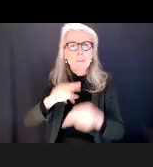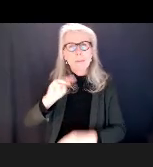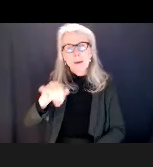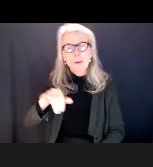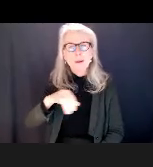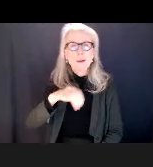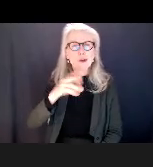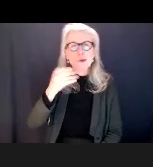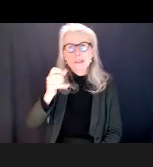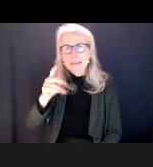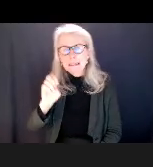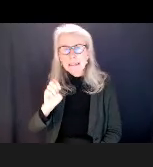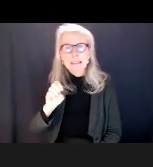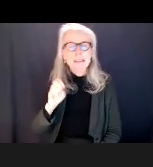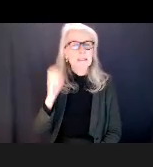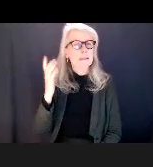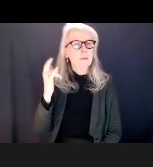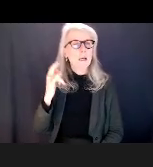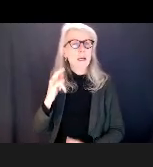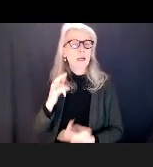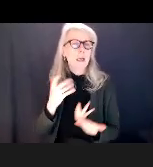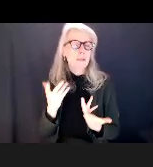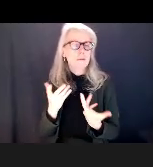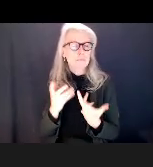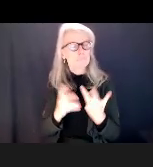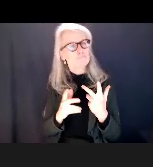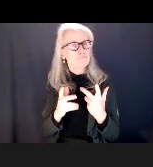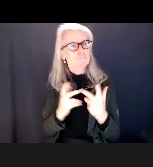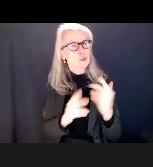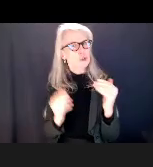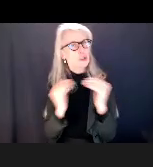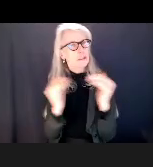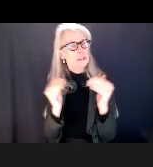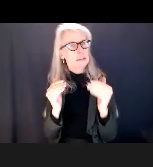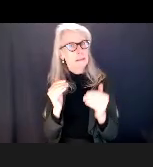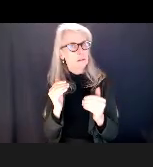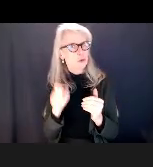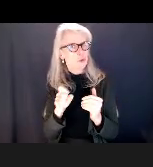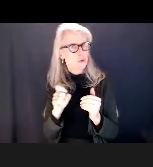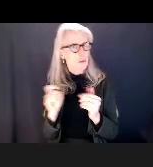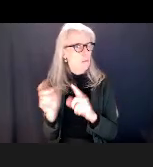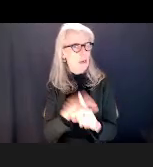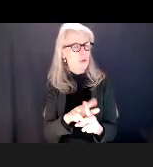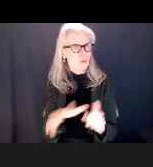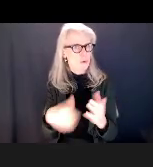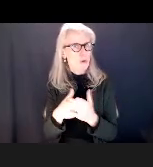theorize versions of justice that uh work for all participants in care-based service relations,